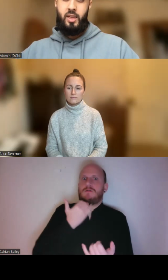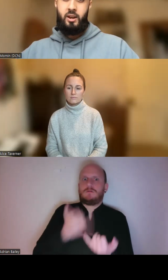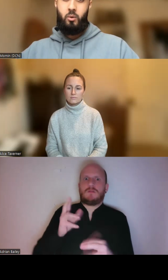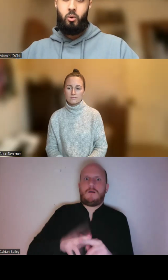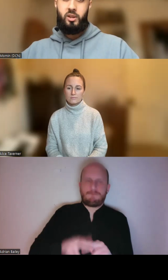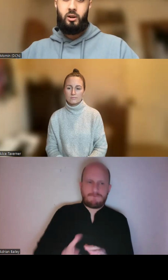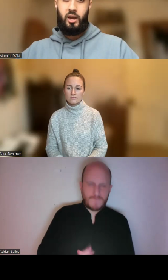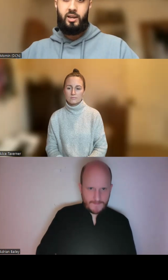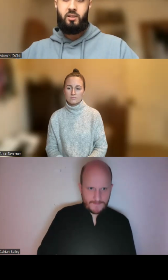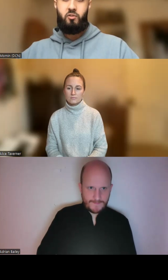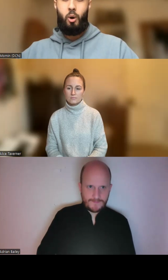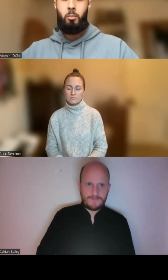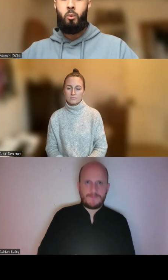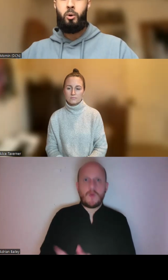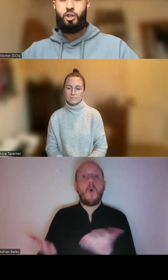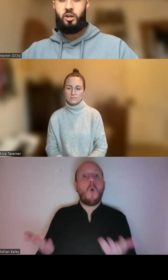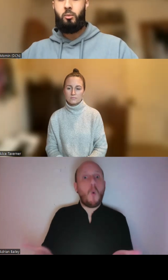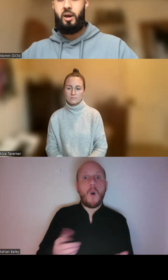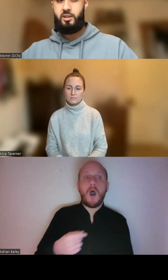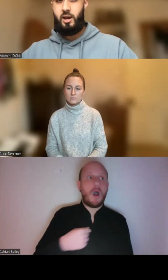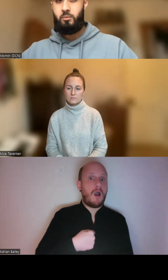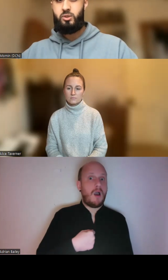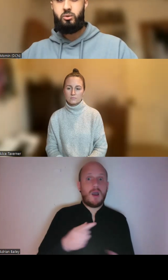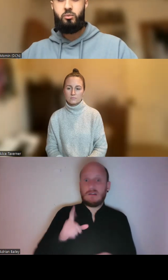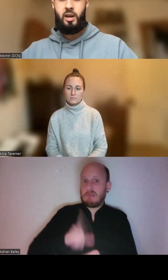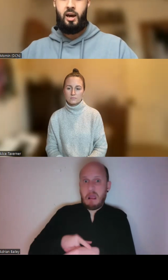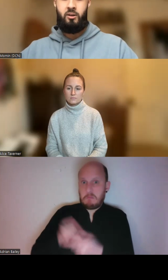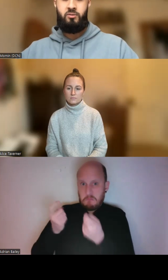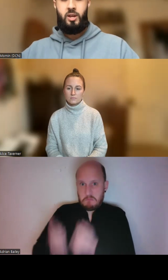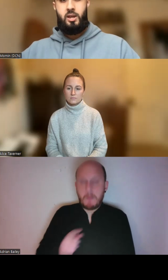Then what we can look at is if you've got more budget compared to time. You might have